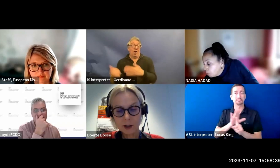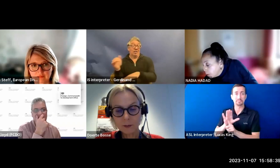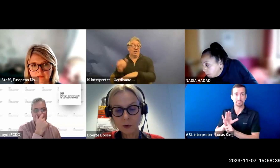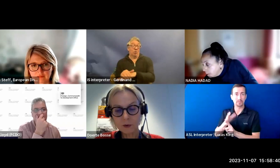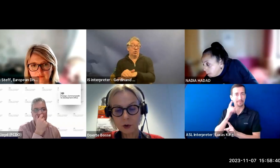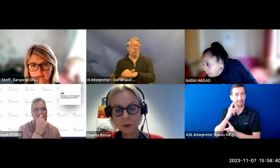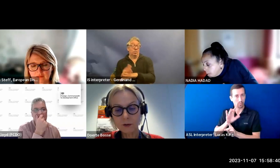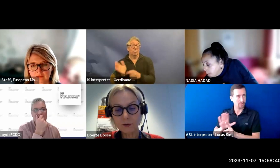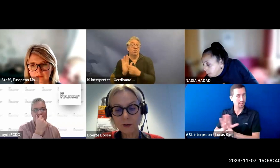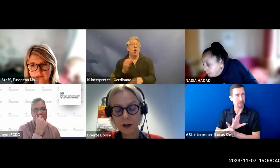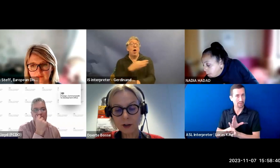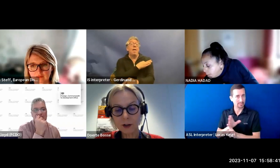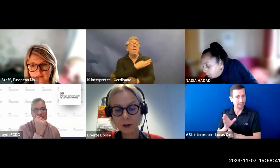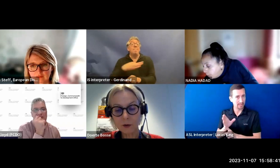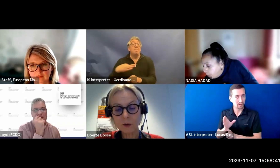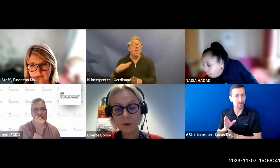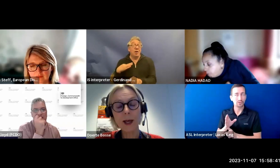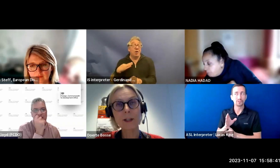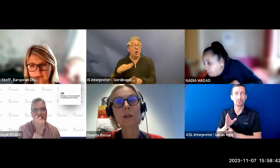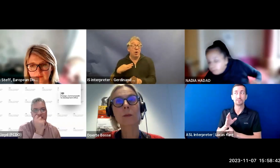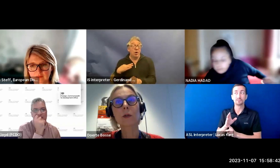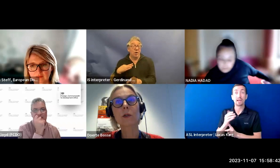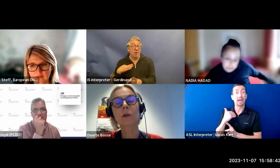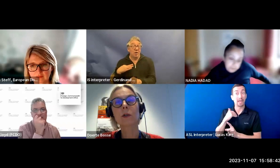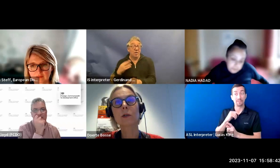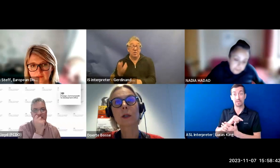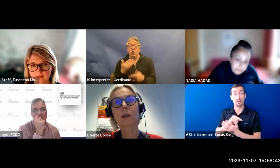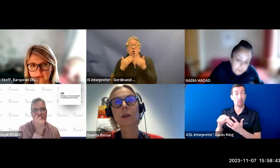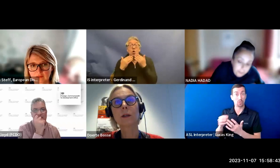it has proven to be very useful experts on disabilities